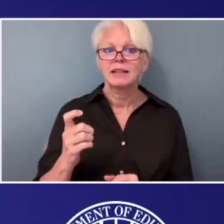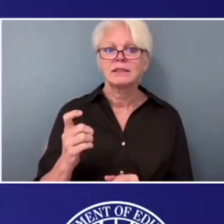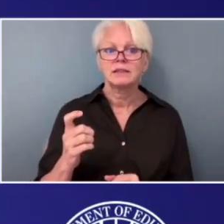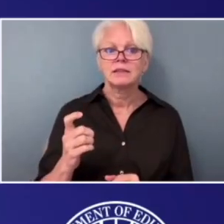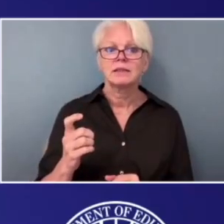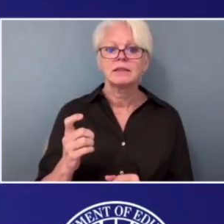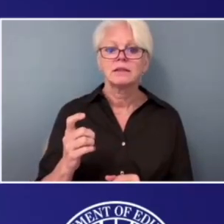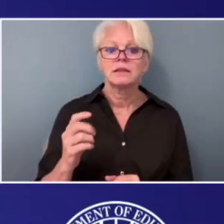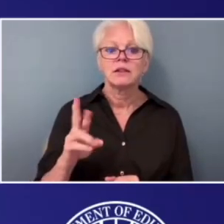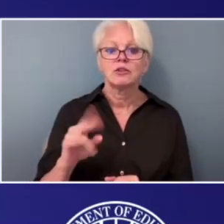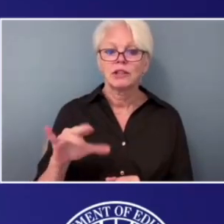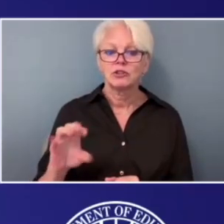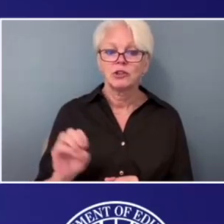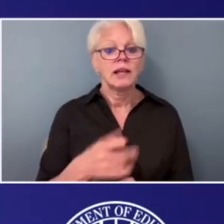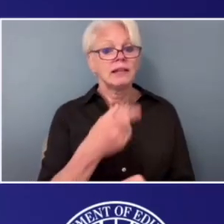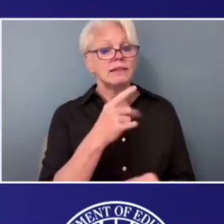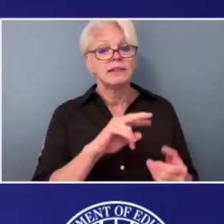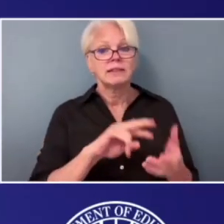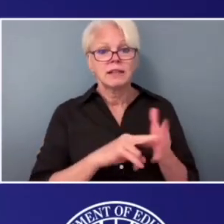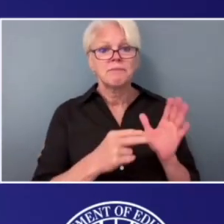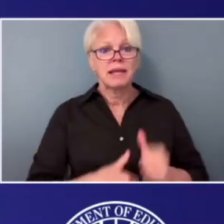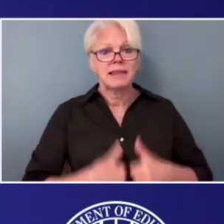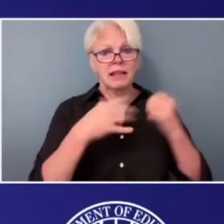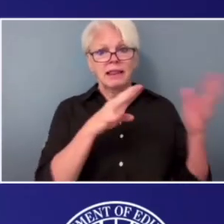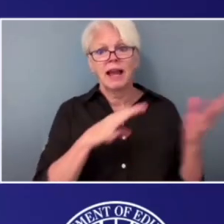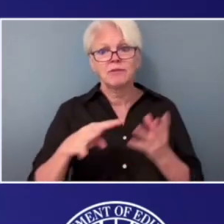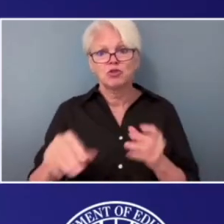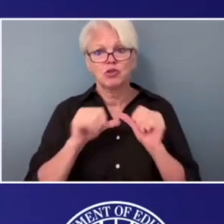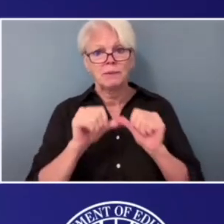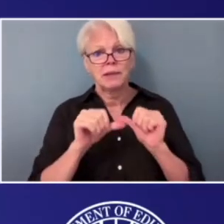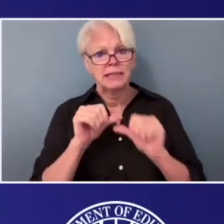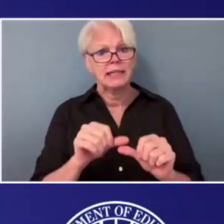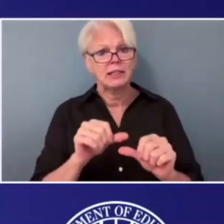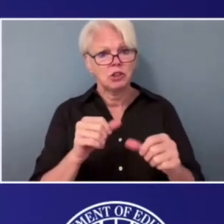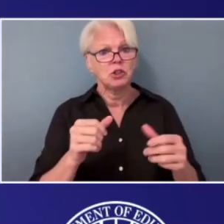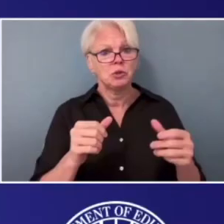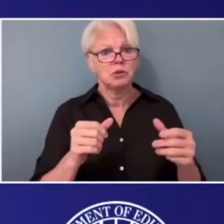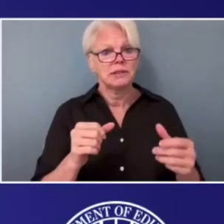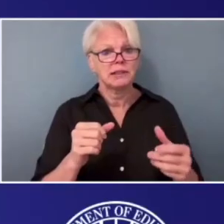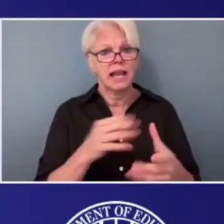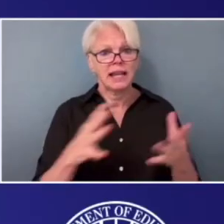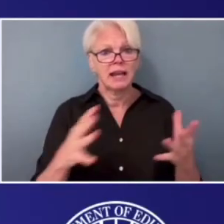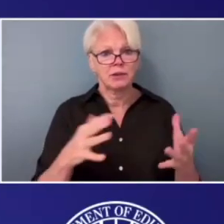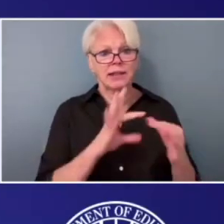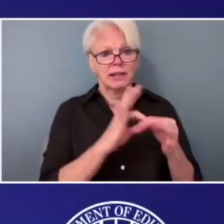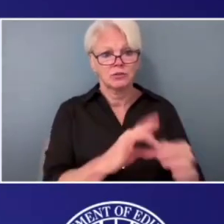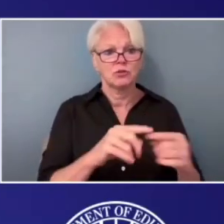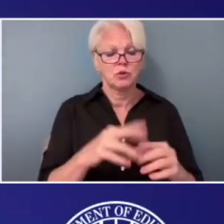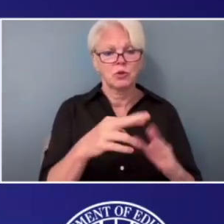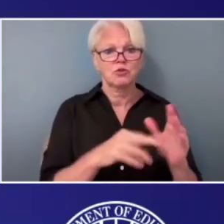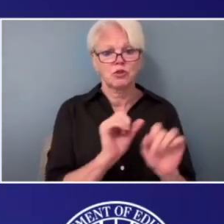Does this mean the live stream continues? And everything else around this rulemaking is as-is? Okay, cool. Thank you.